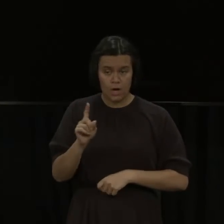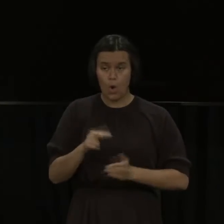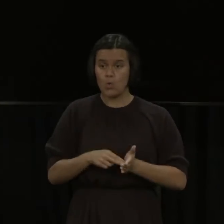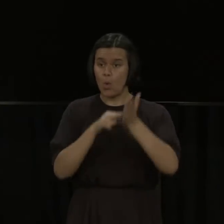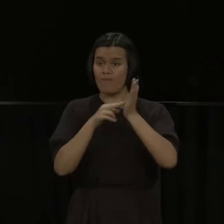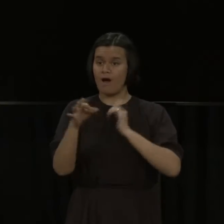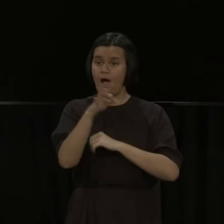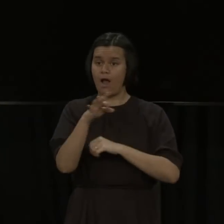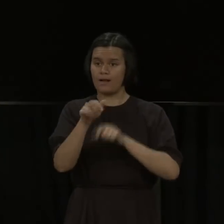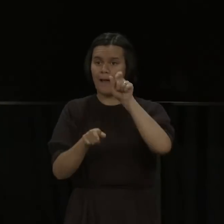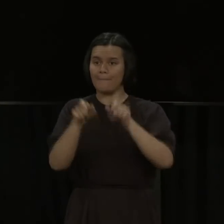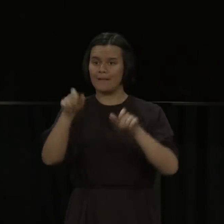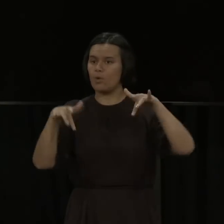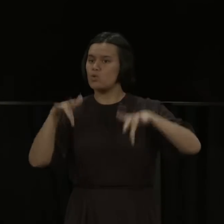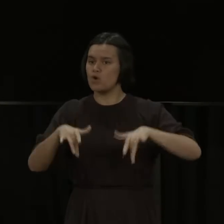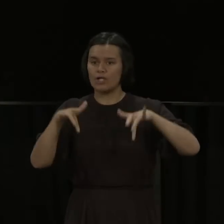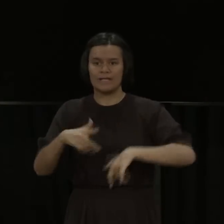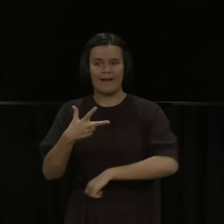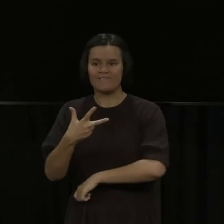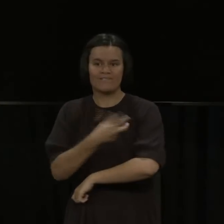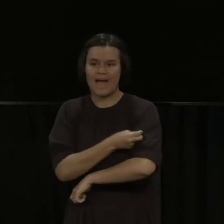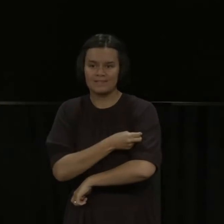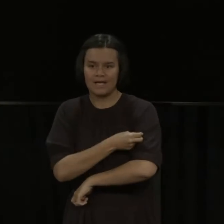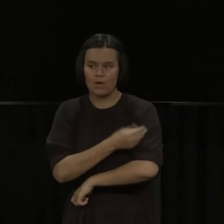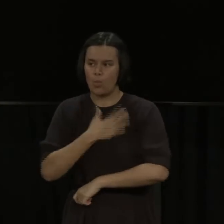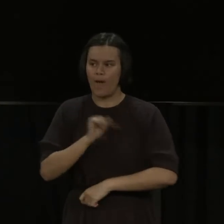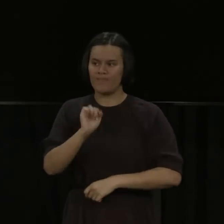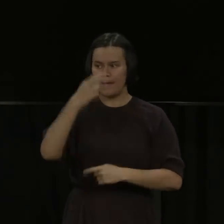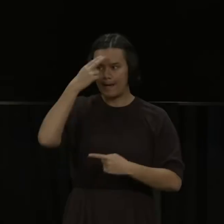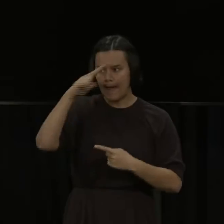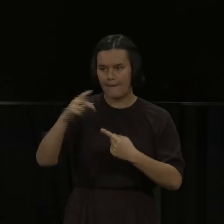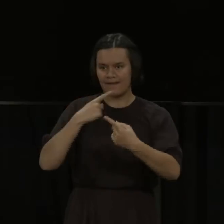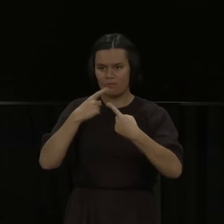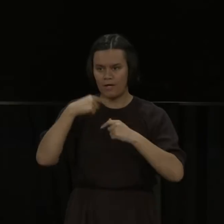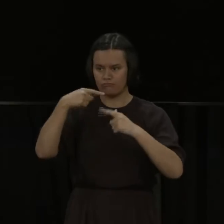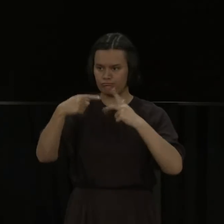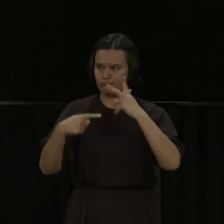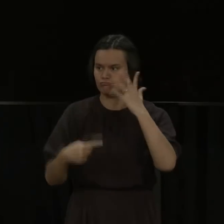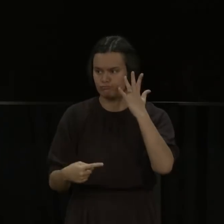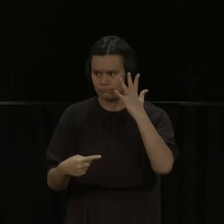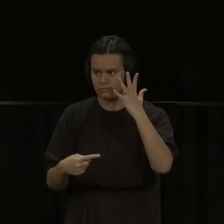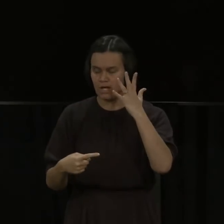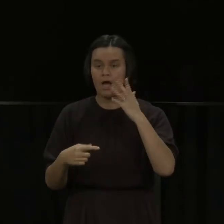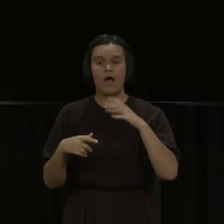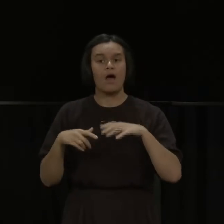haven't given me Whanau Ora